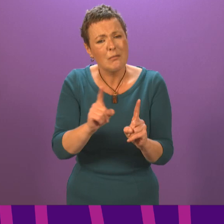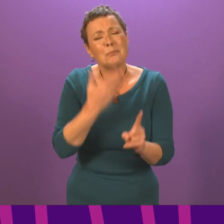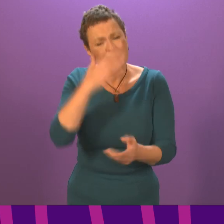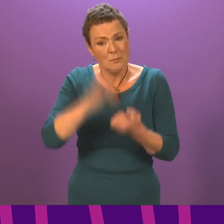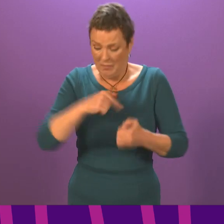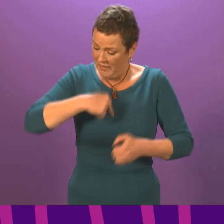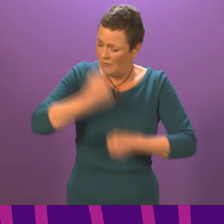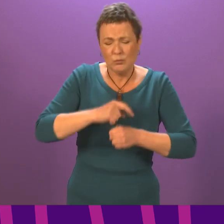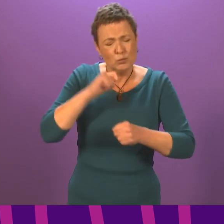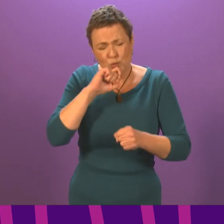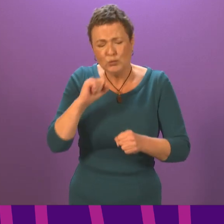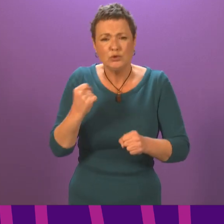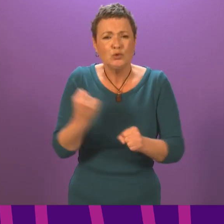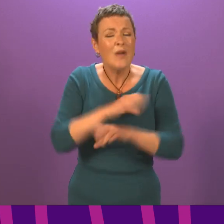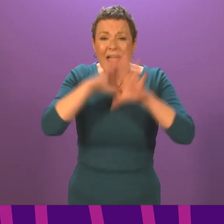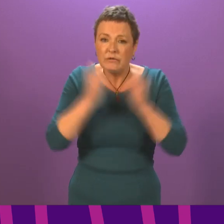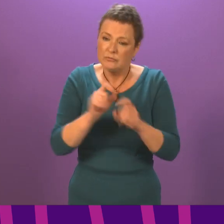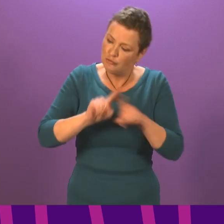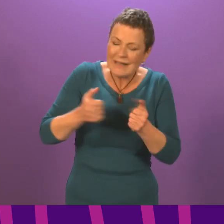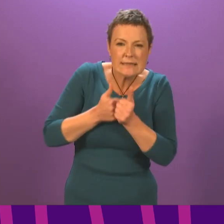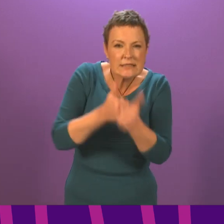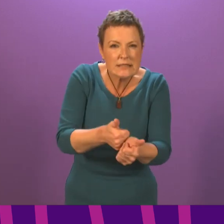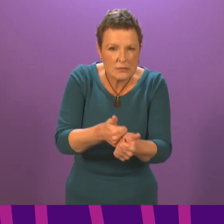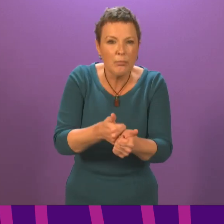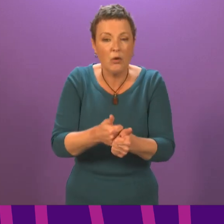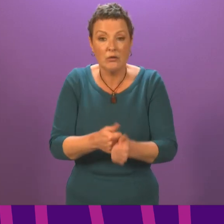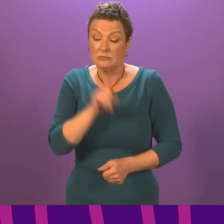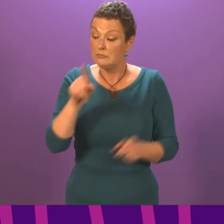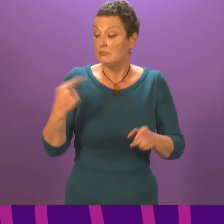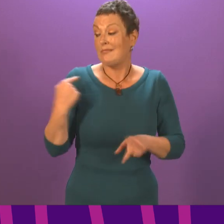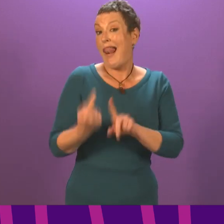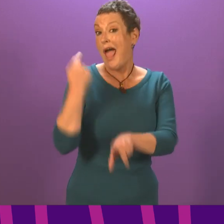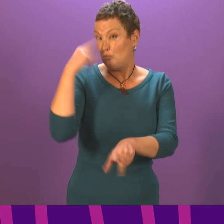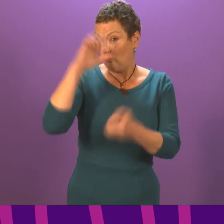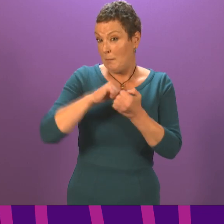addition to existing packages of support, last week the finance secretary set out a